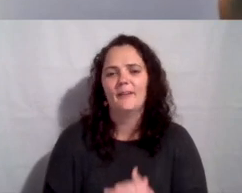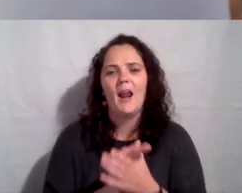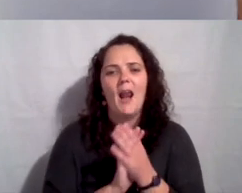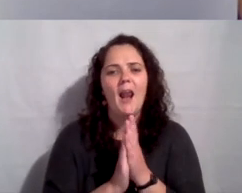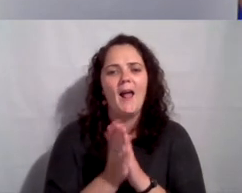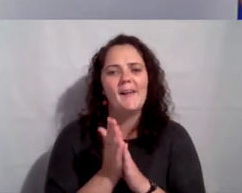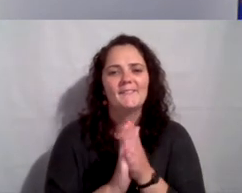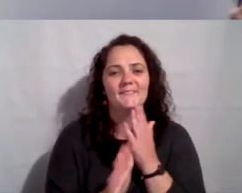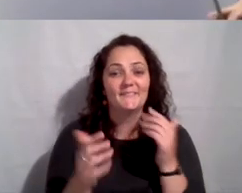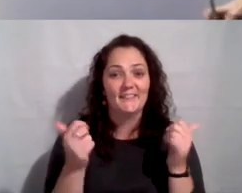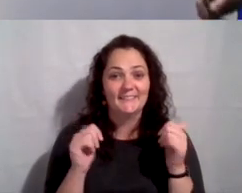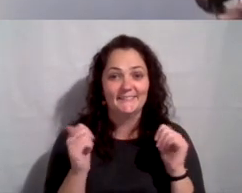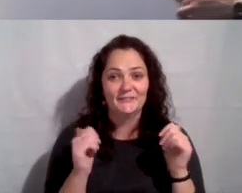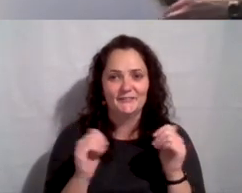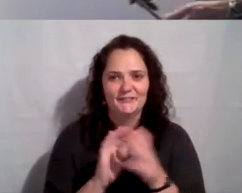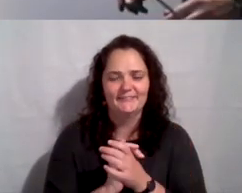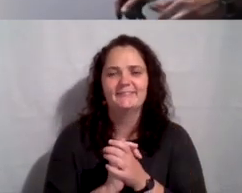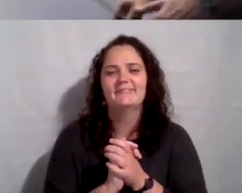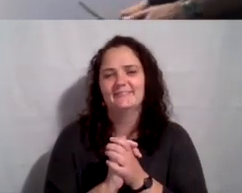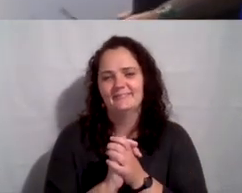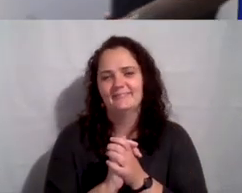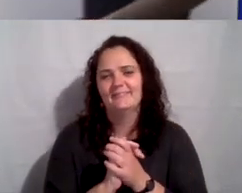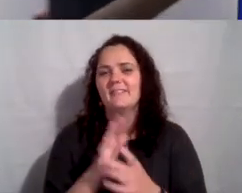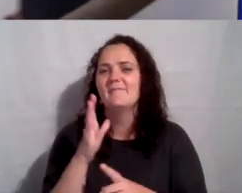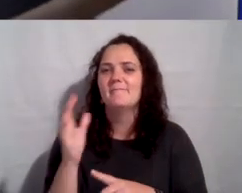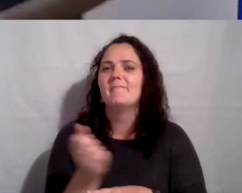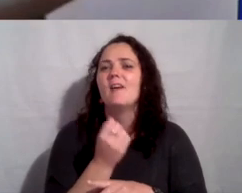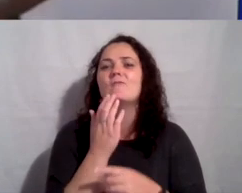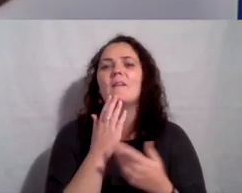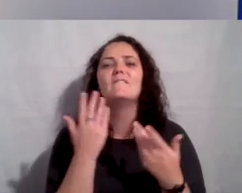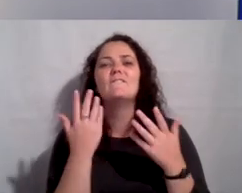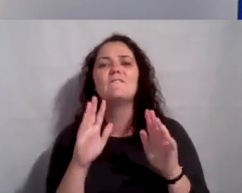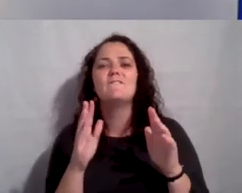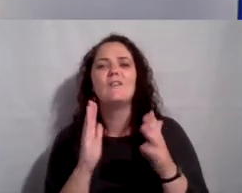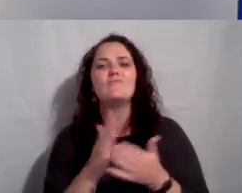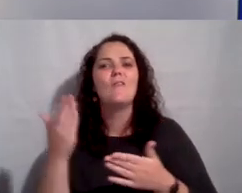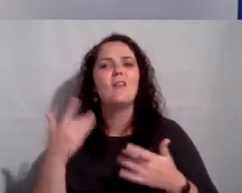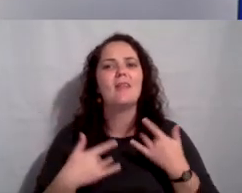And we're out. Alright it is customary always at the end of a life drawing session wherever you are